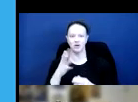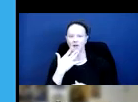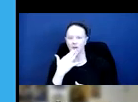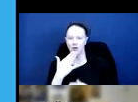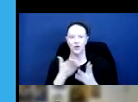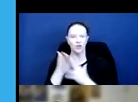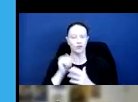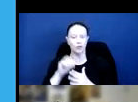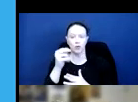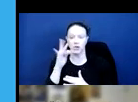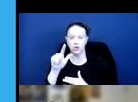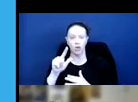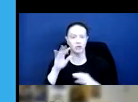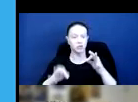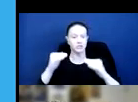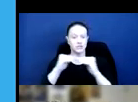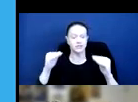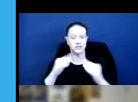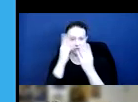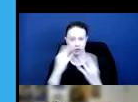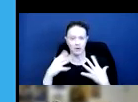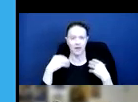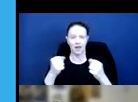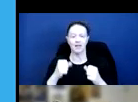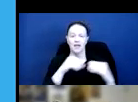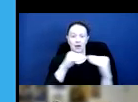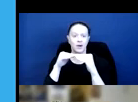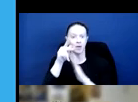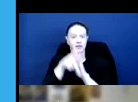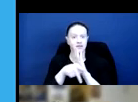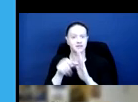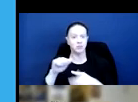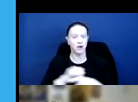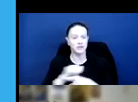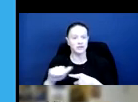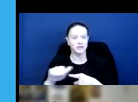and shift the imbalance of power. We envision a world where people of color are able to lead